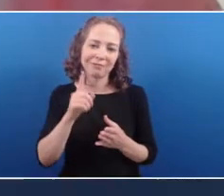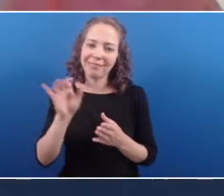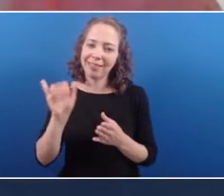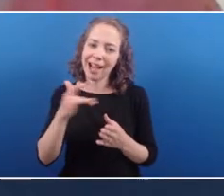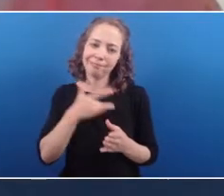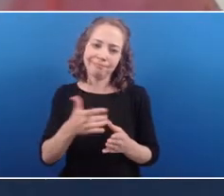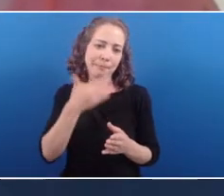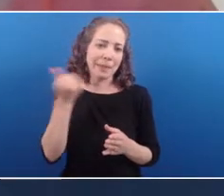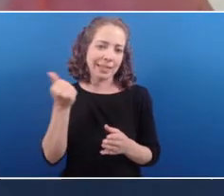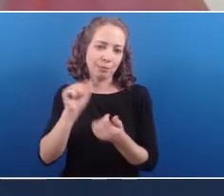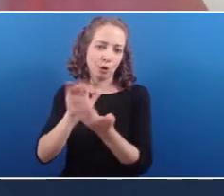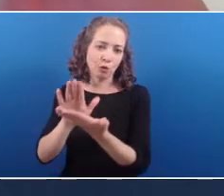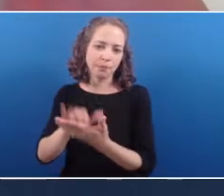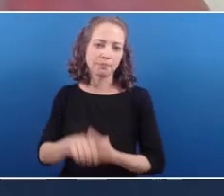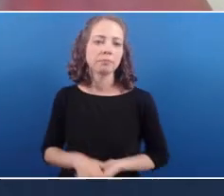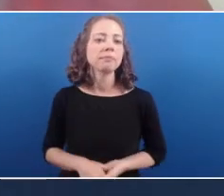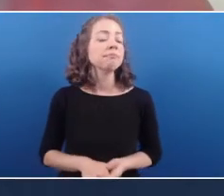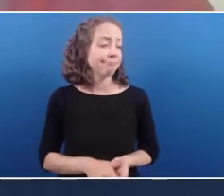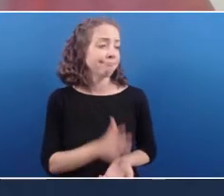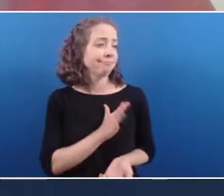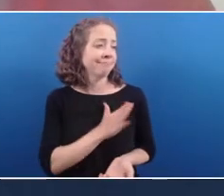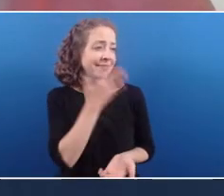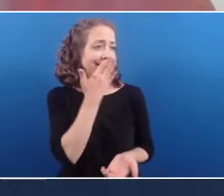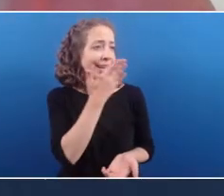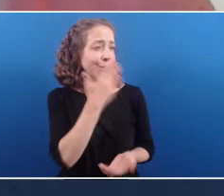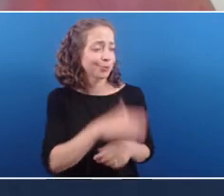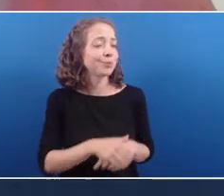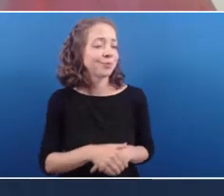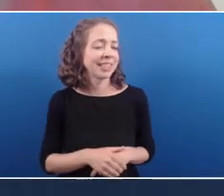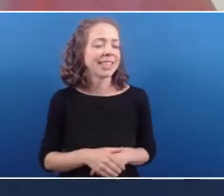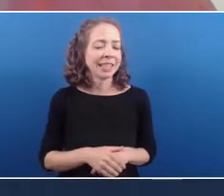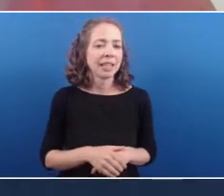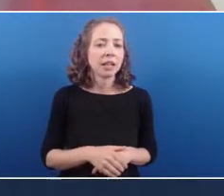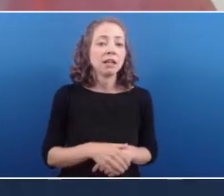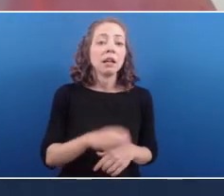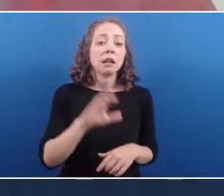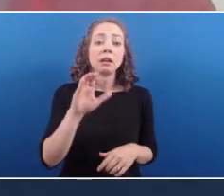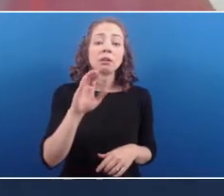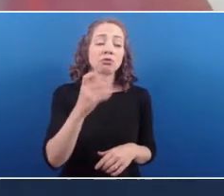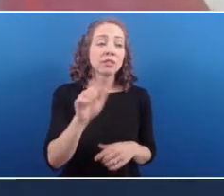Awesome. Thanks, Hector. I think that will be really useful context for everyone listening. Crystal, do you have another question?